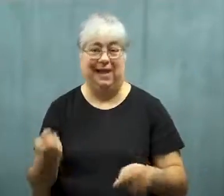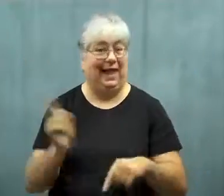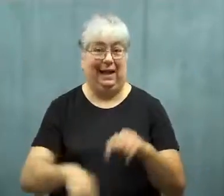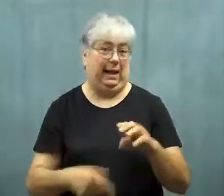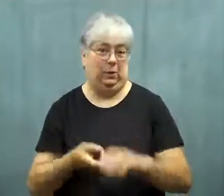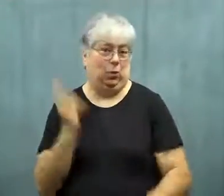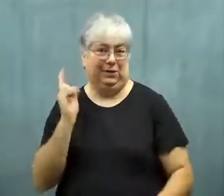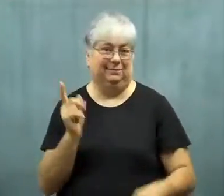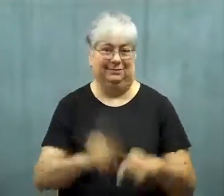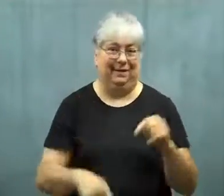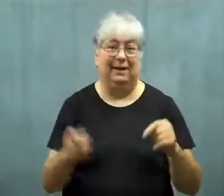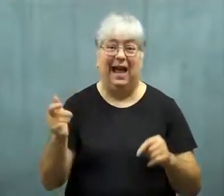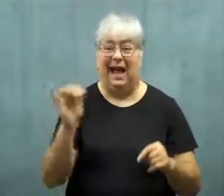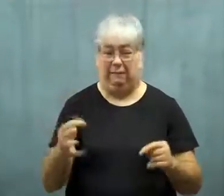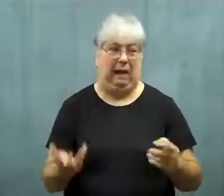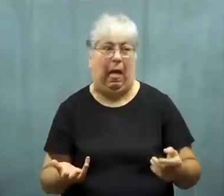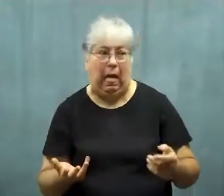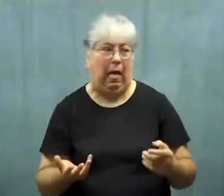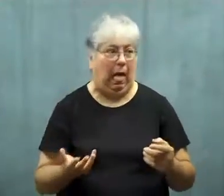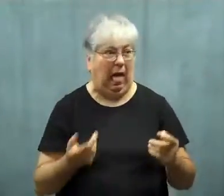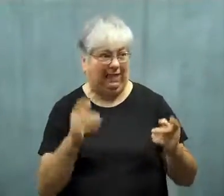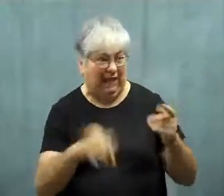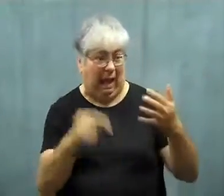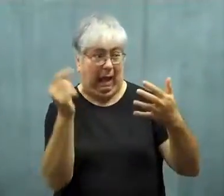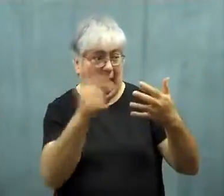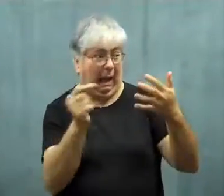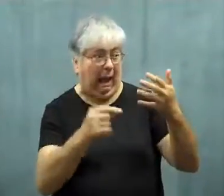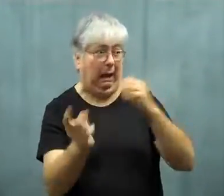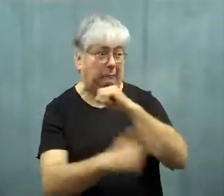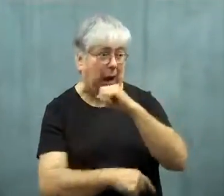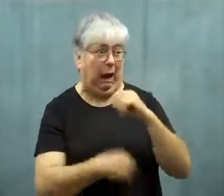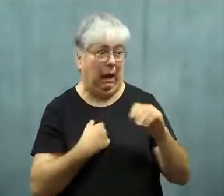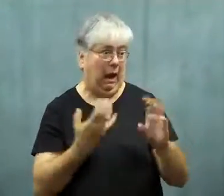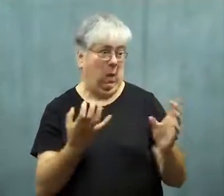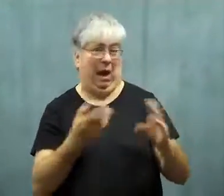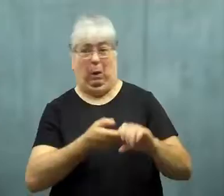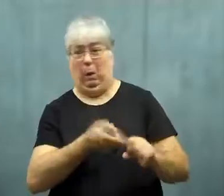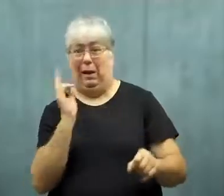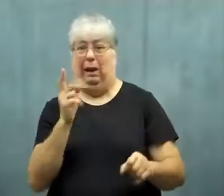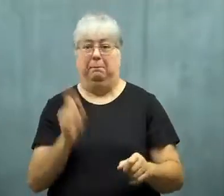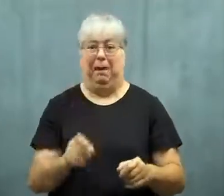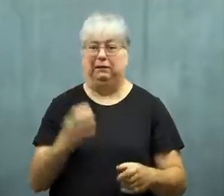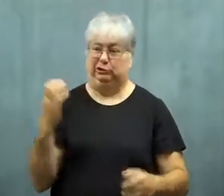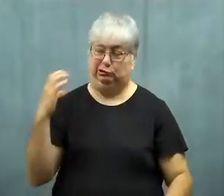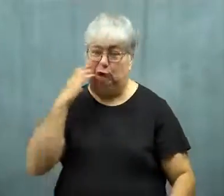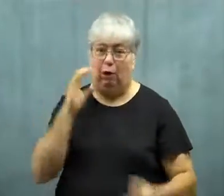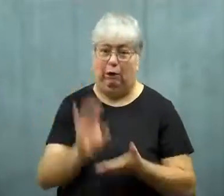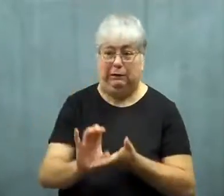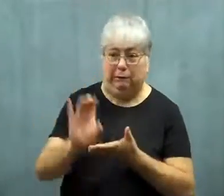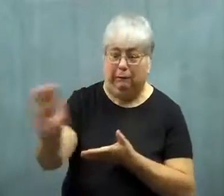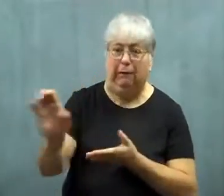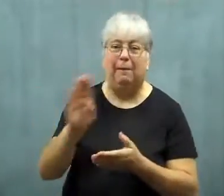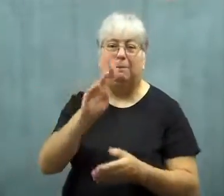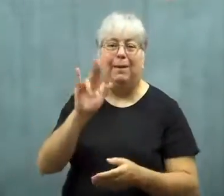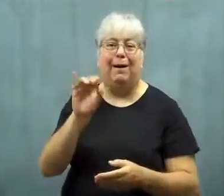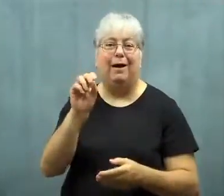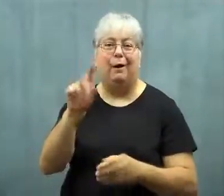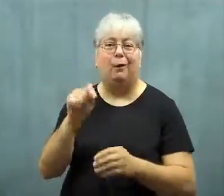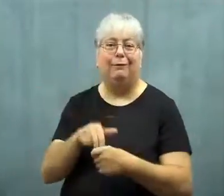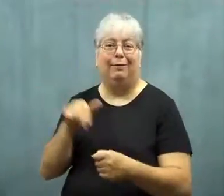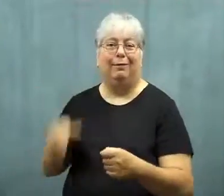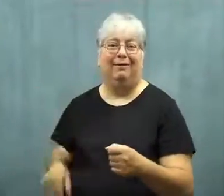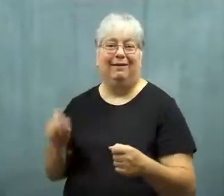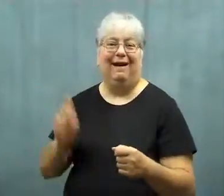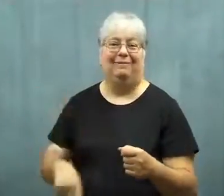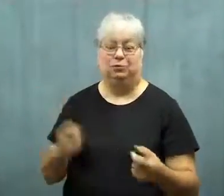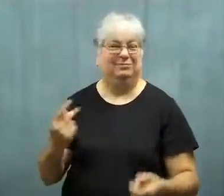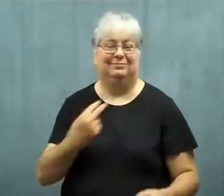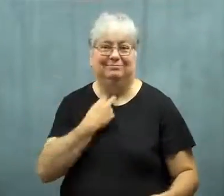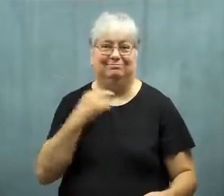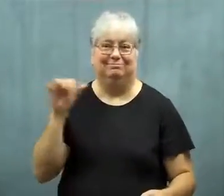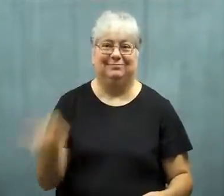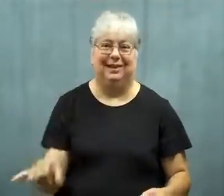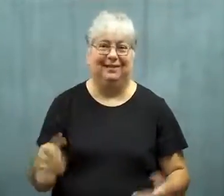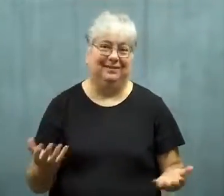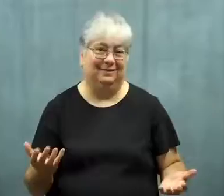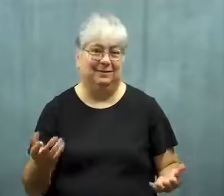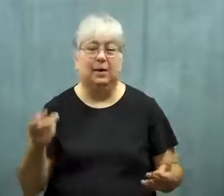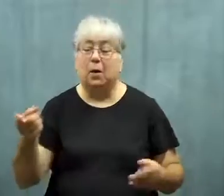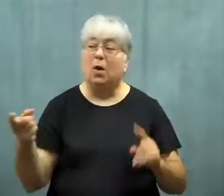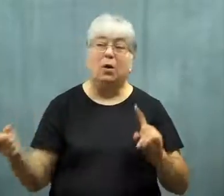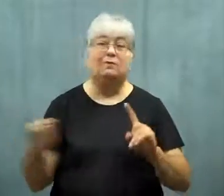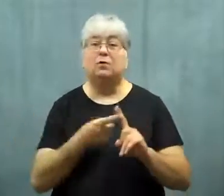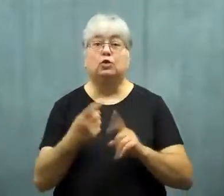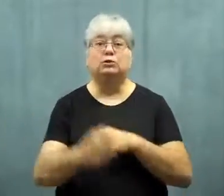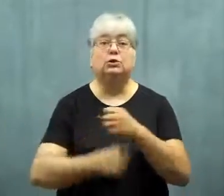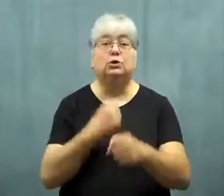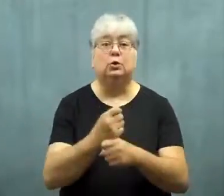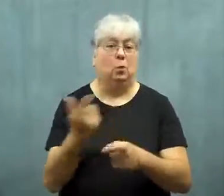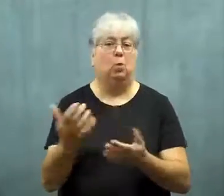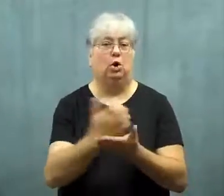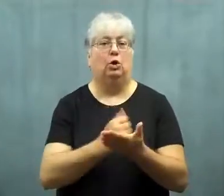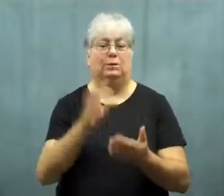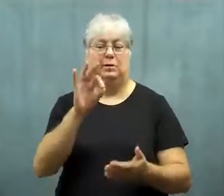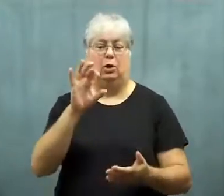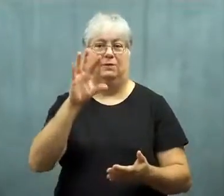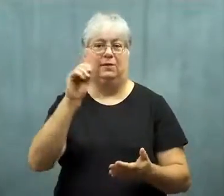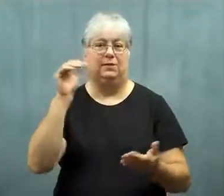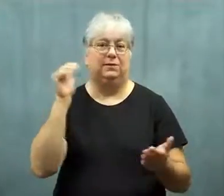He can't quit because of the sanctions, unless he pays a substantial buyout.